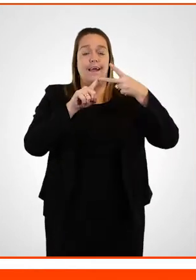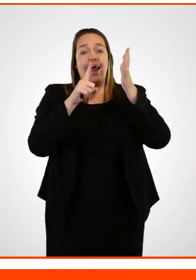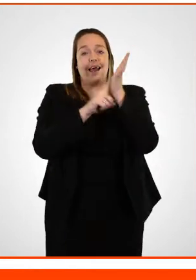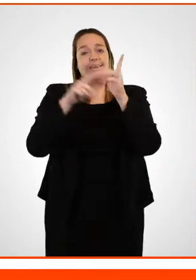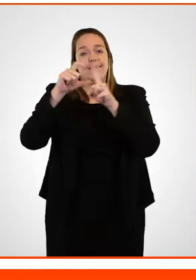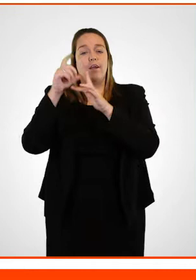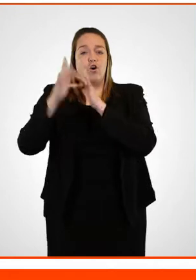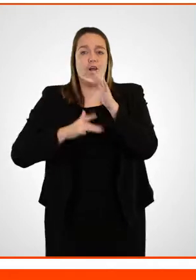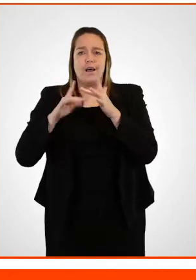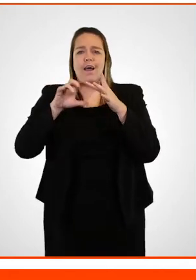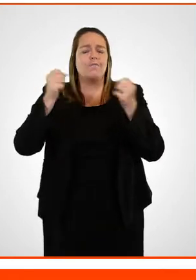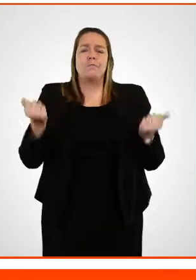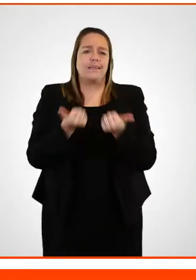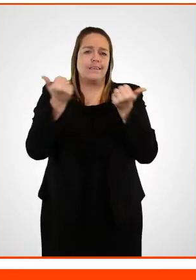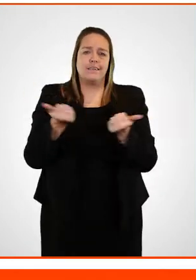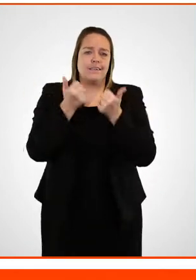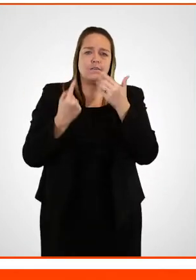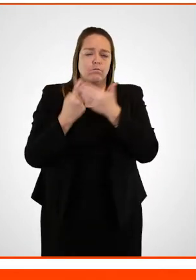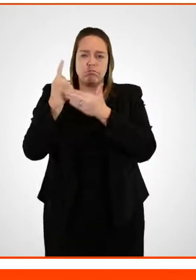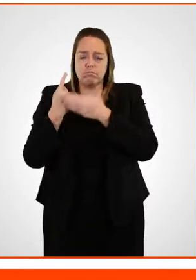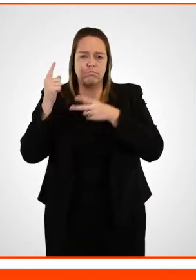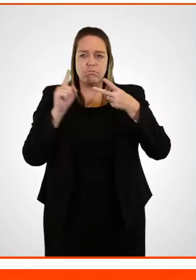that has lots of opportunities.